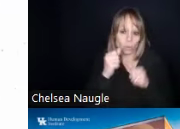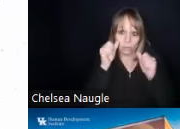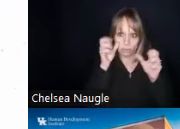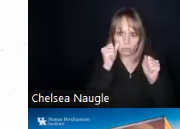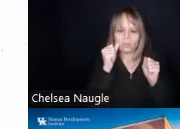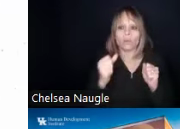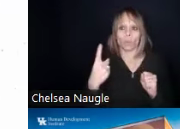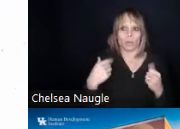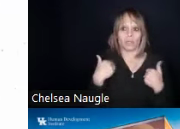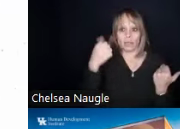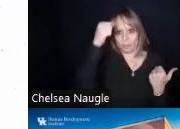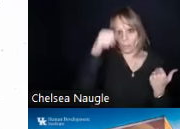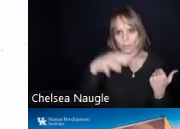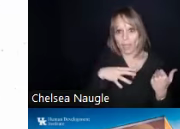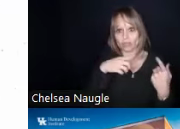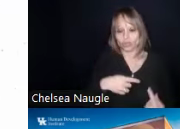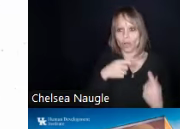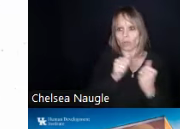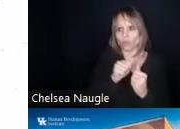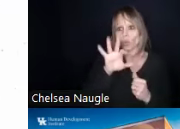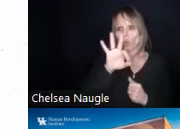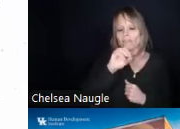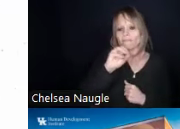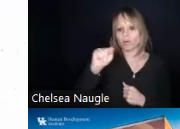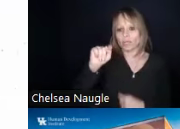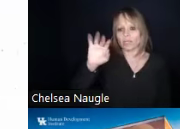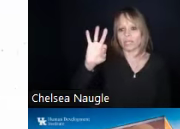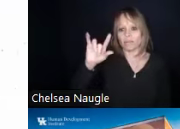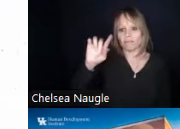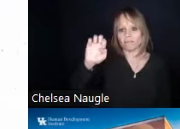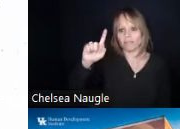men having problem with foot flexion. Um but then when uh being introduced to